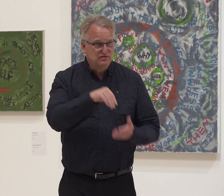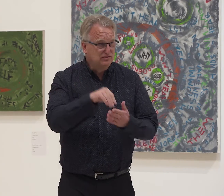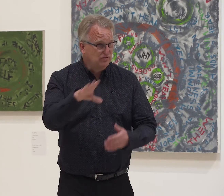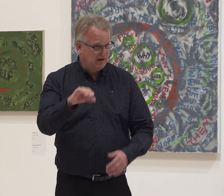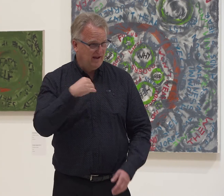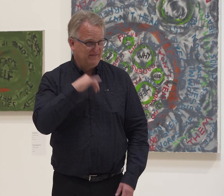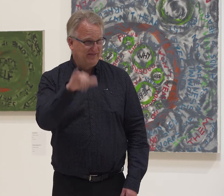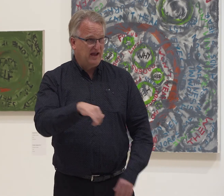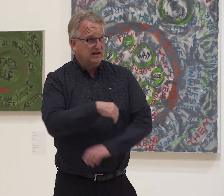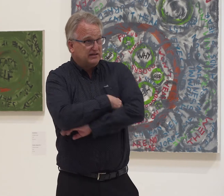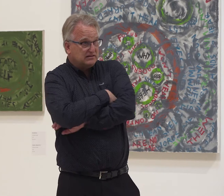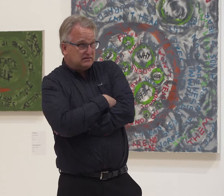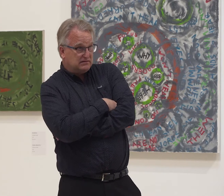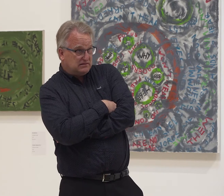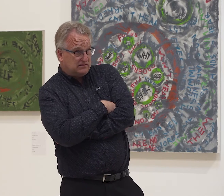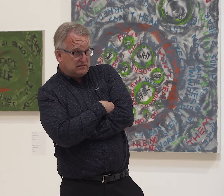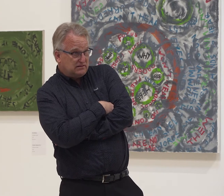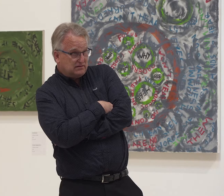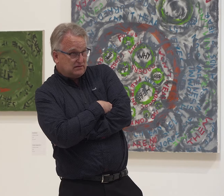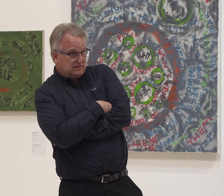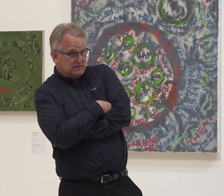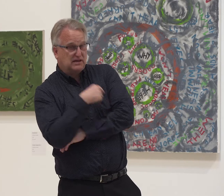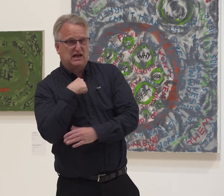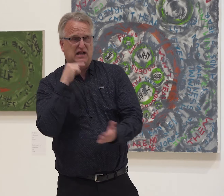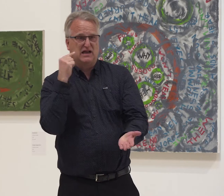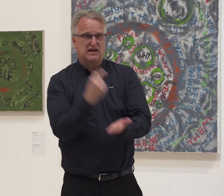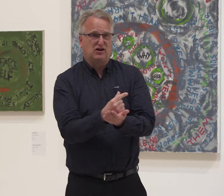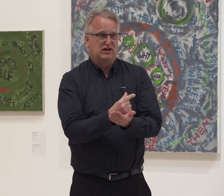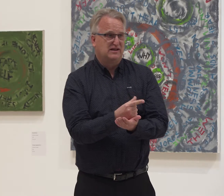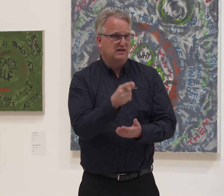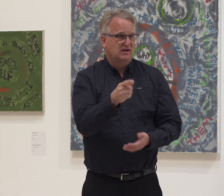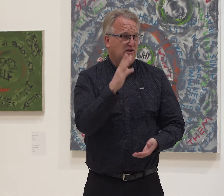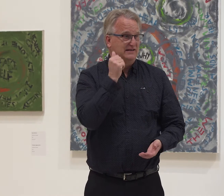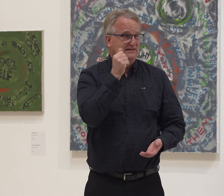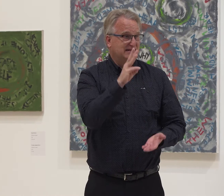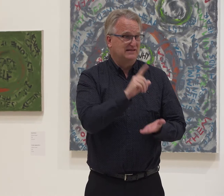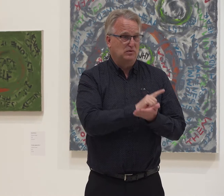"if you as a student do not work with me.